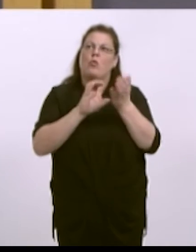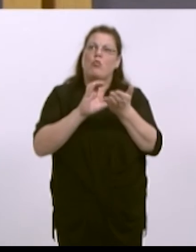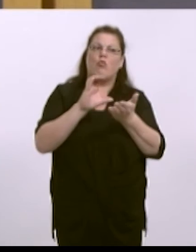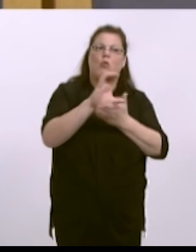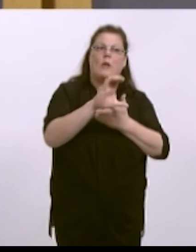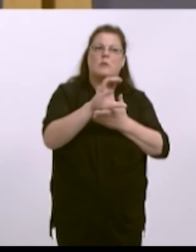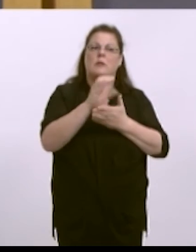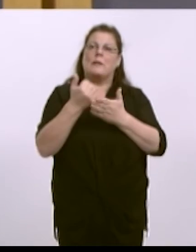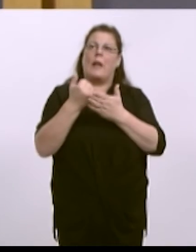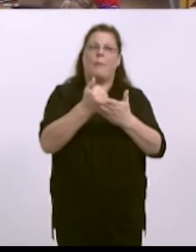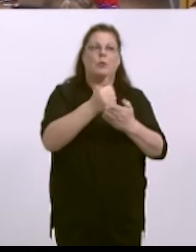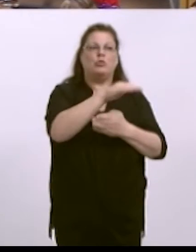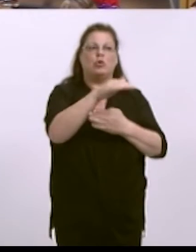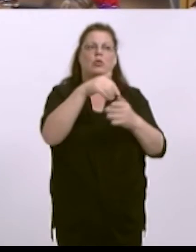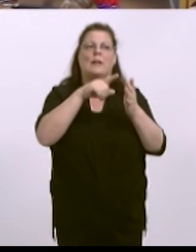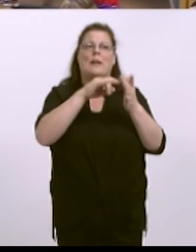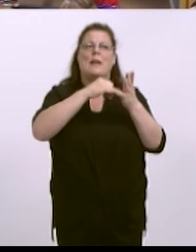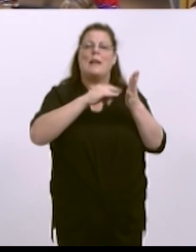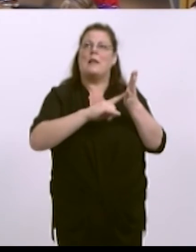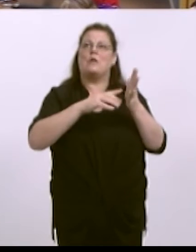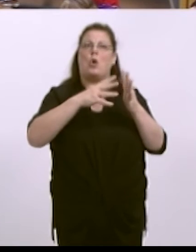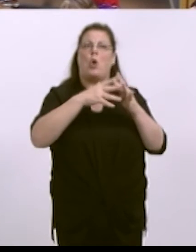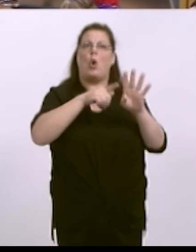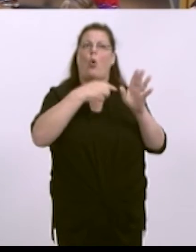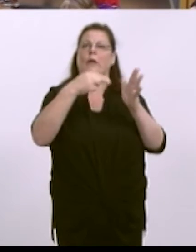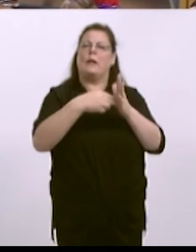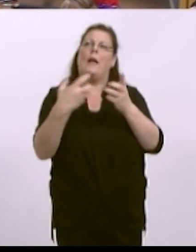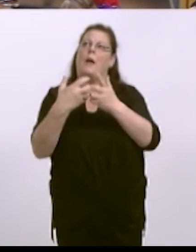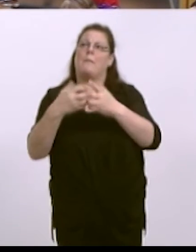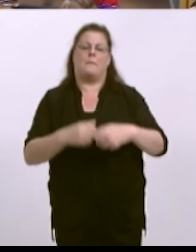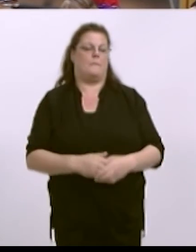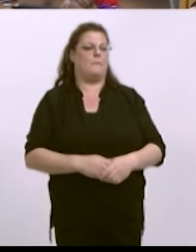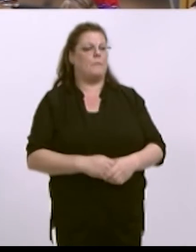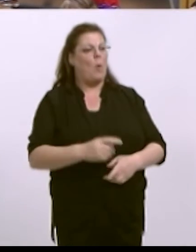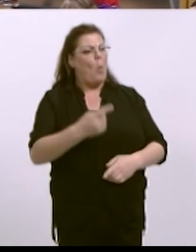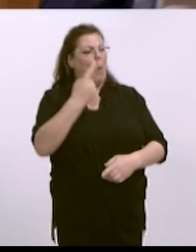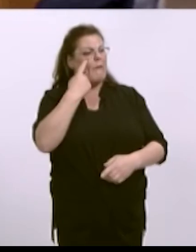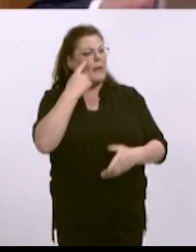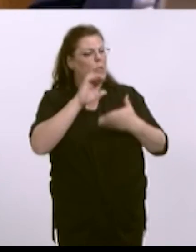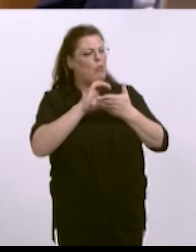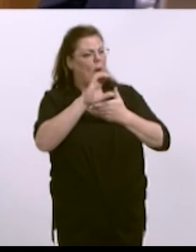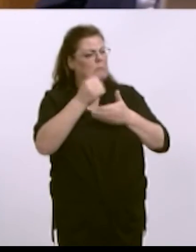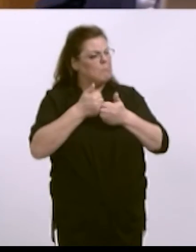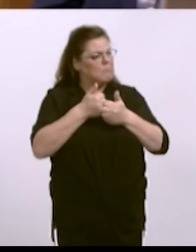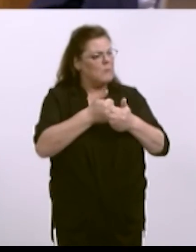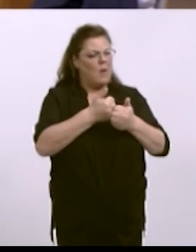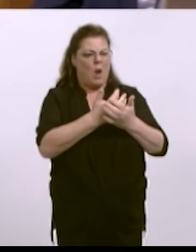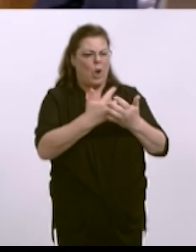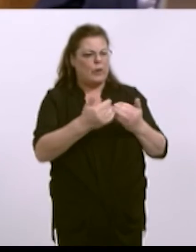addysgol yn Islwyn? OAQ(5)0214(FM) Carwyn Jones: We see that the impact of the grant is strong. Itís making a real difference to the lives of disadvantaged learners, and